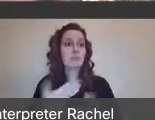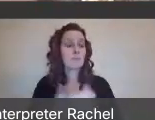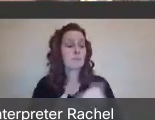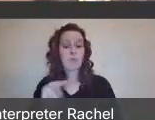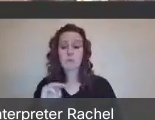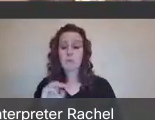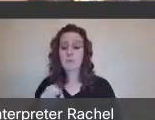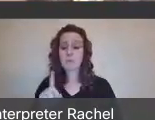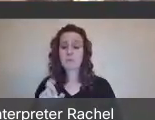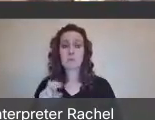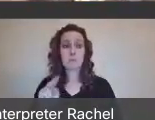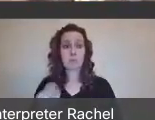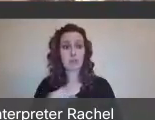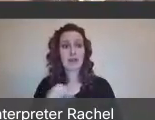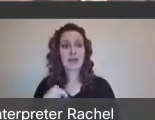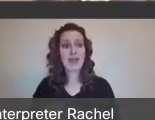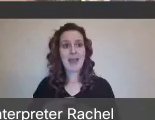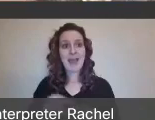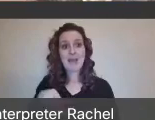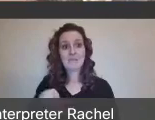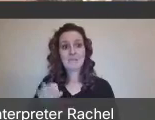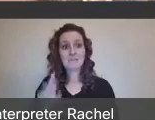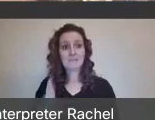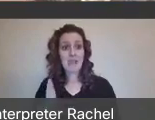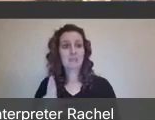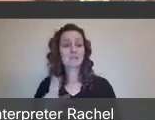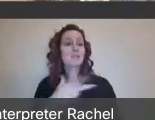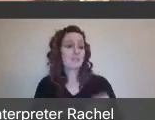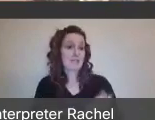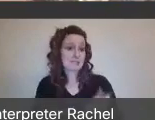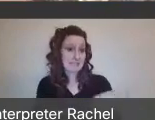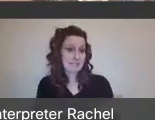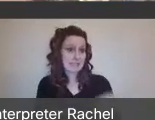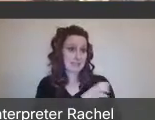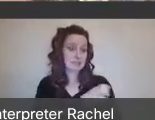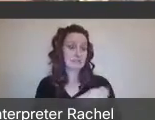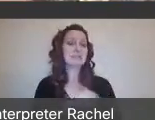vaccines at our clinics and when the state is ready to provide us with Johnson & Johnson